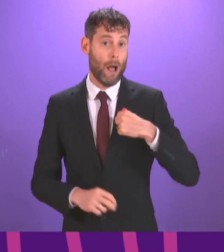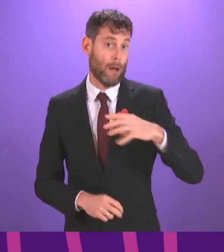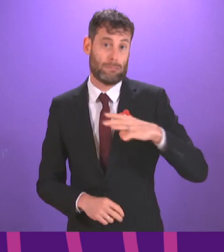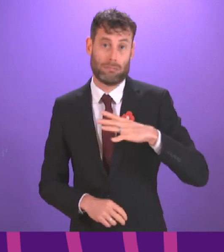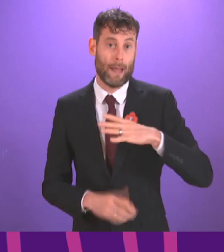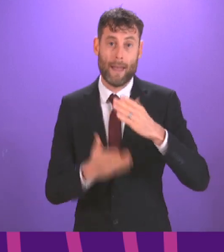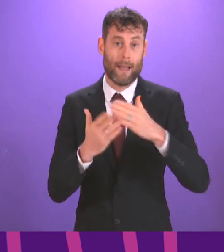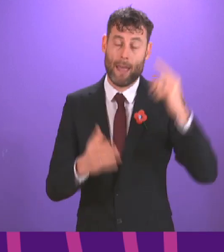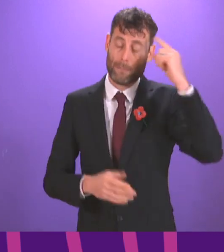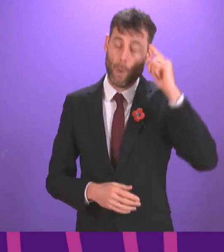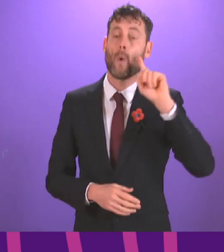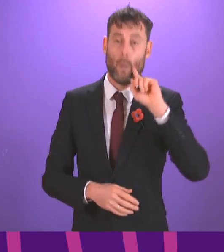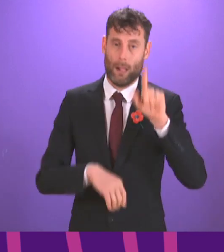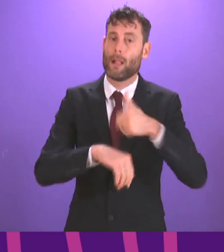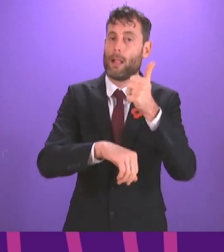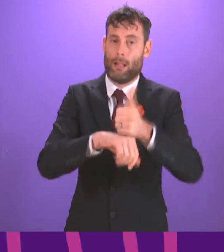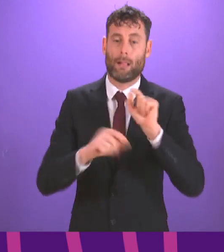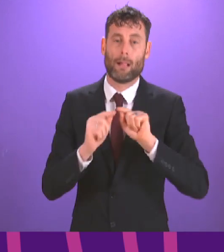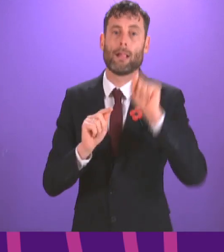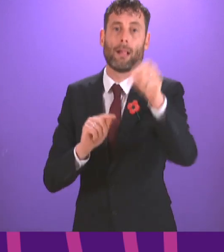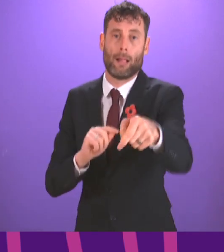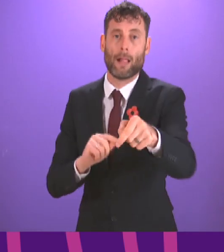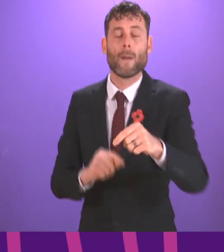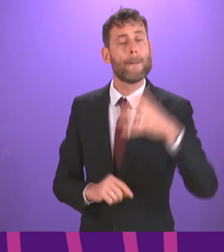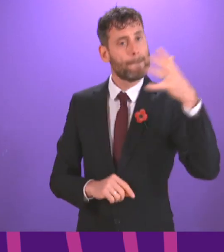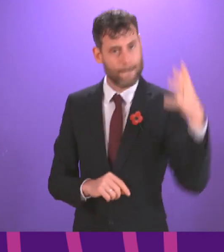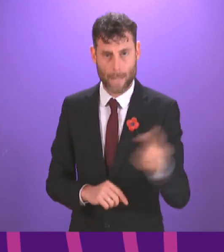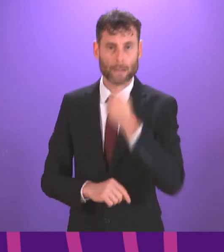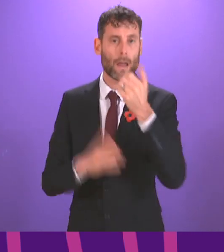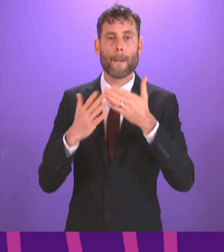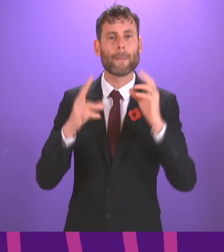clear in my mind that that has to happen. It has to happen for the country overall;